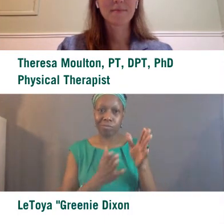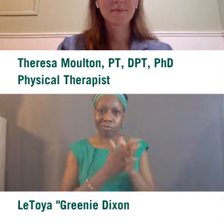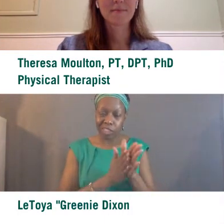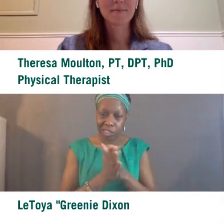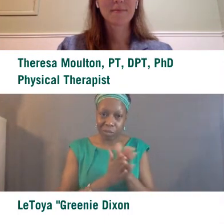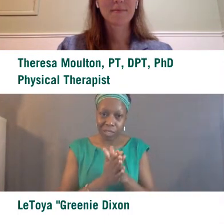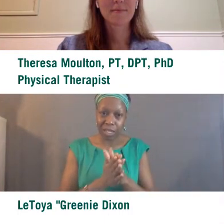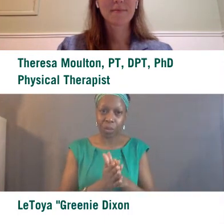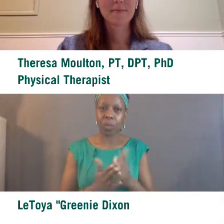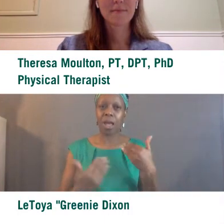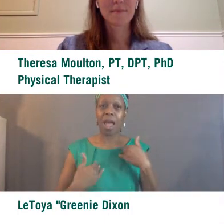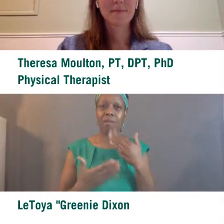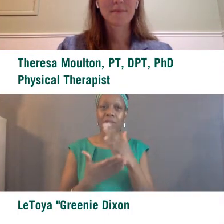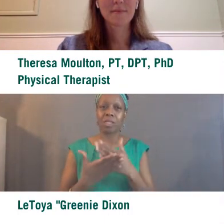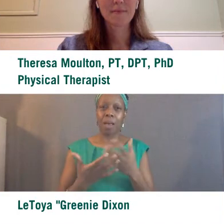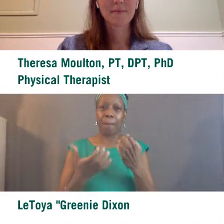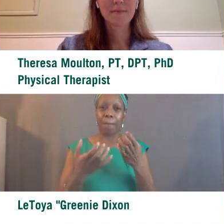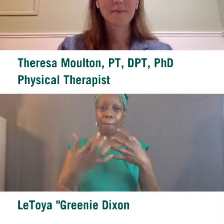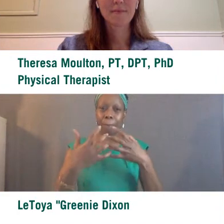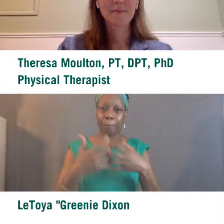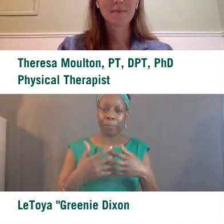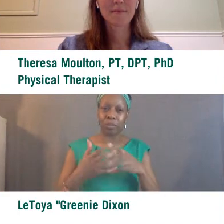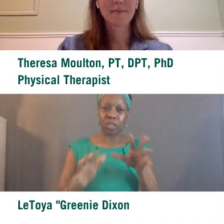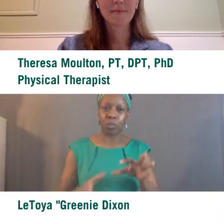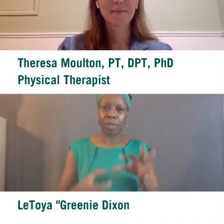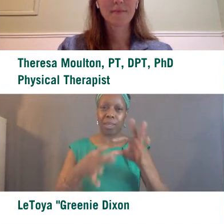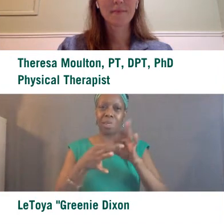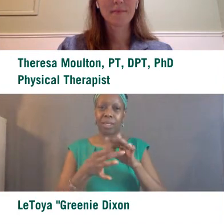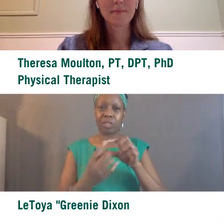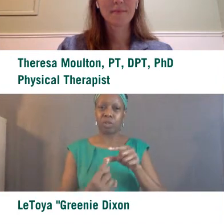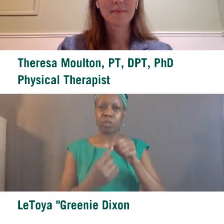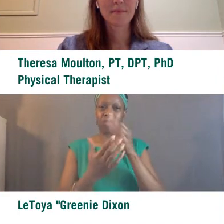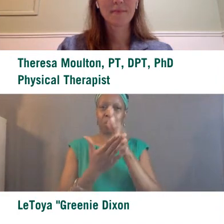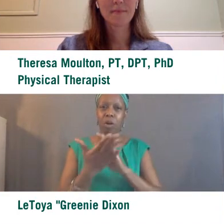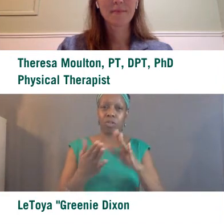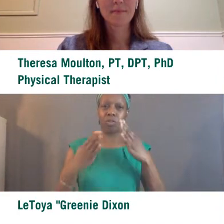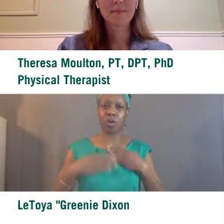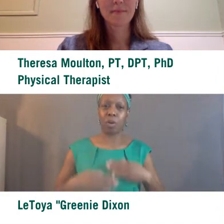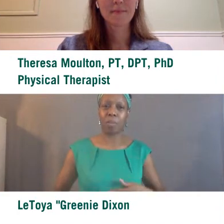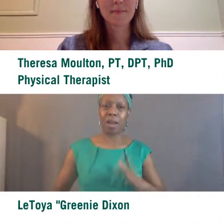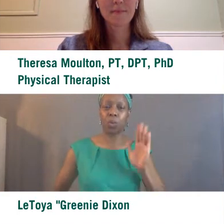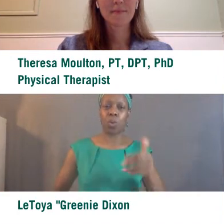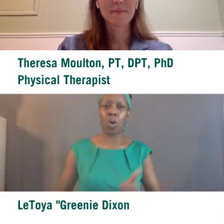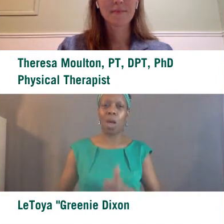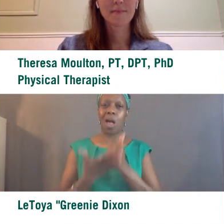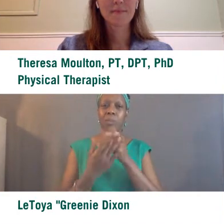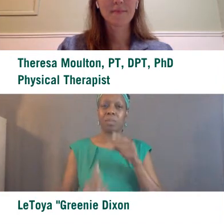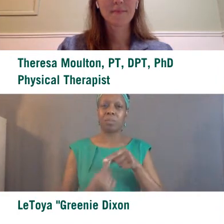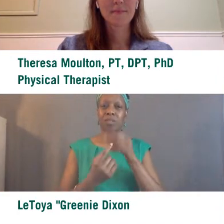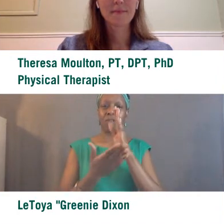or your arms that are connected to virtual reality gaming or different programs like that.